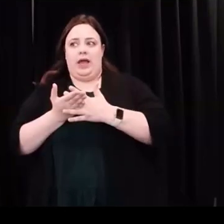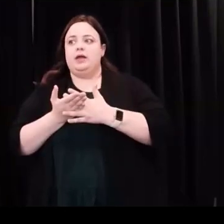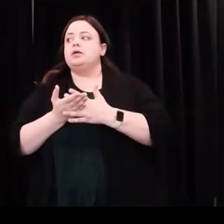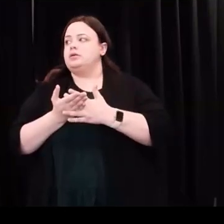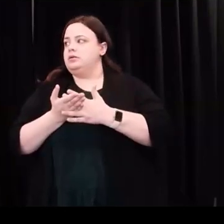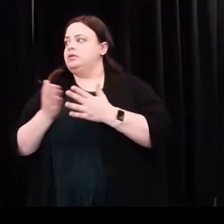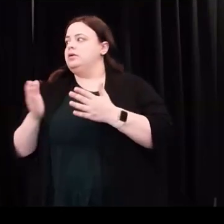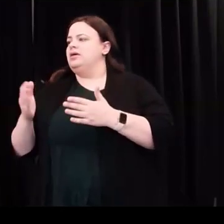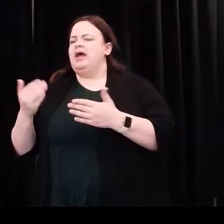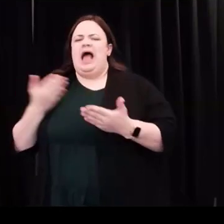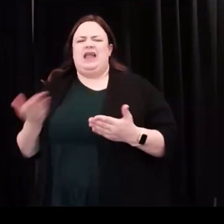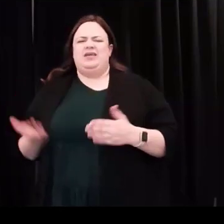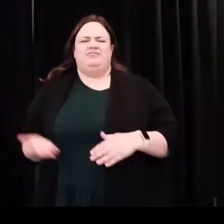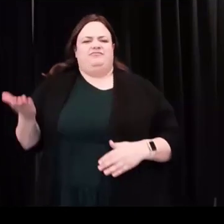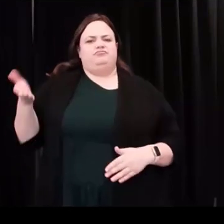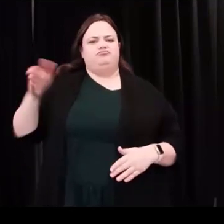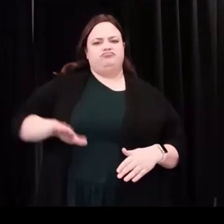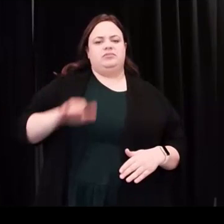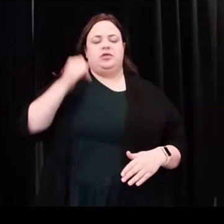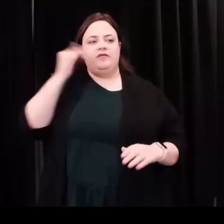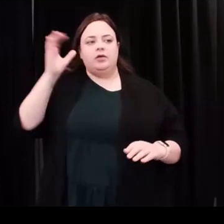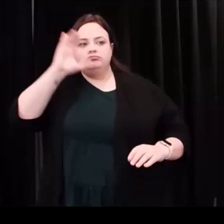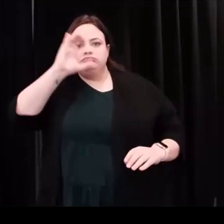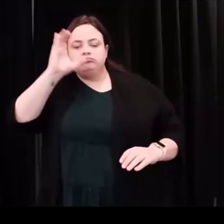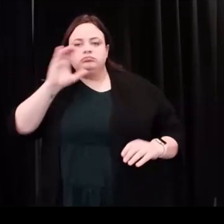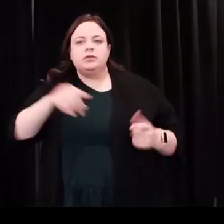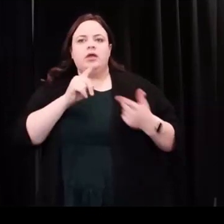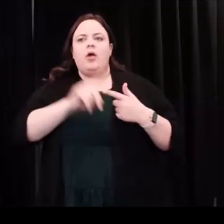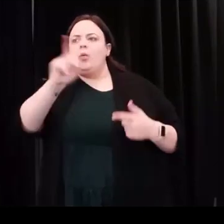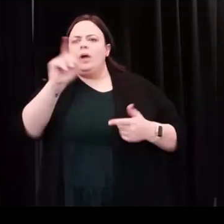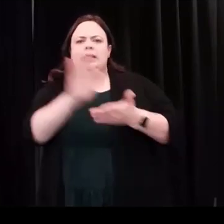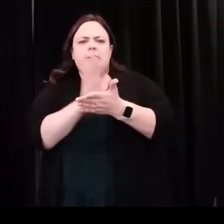I kind of put them face down so if you're like looking around, you're like "Where are the papers?"